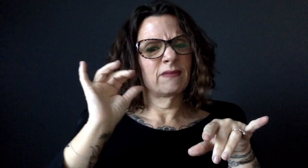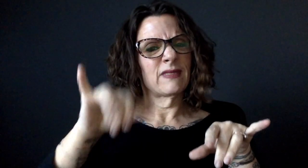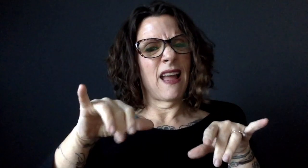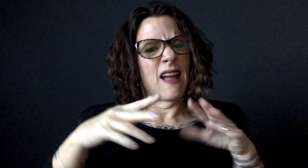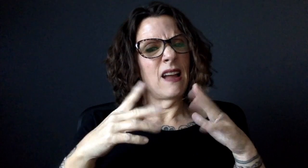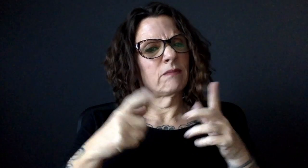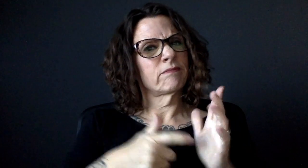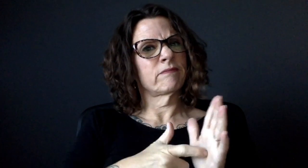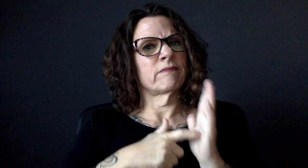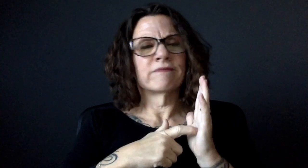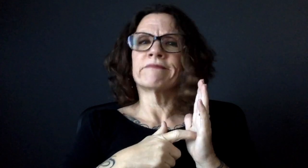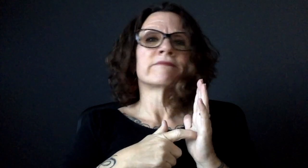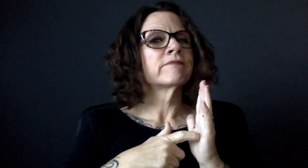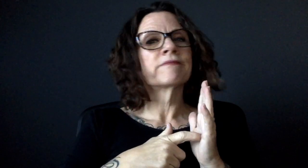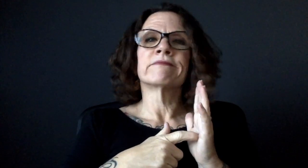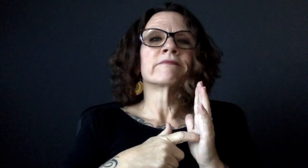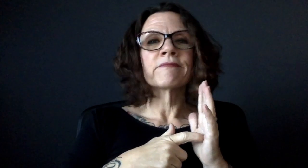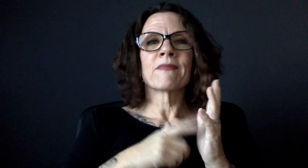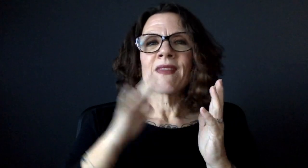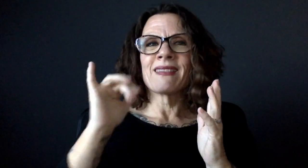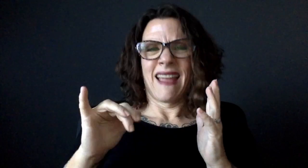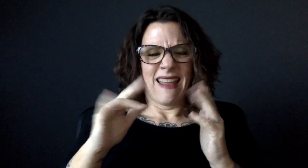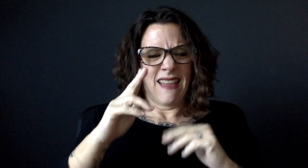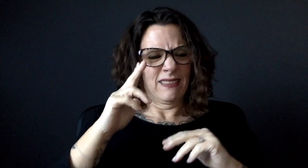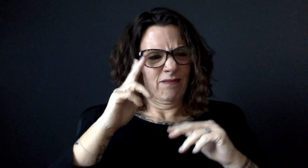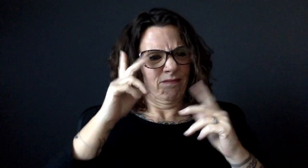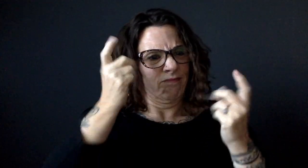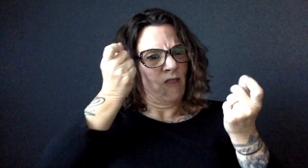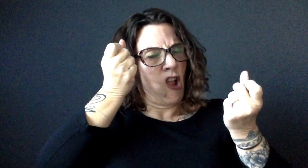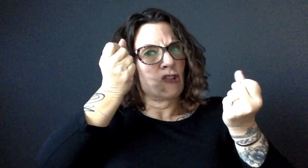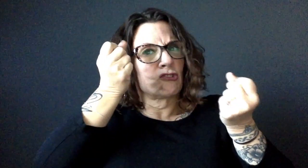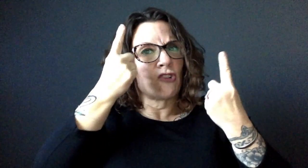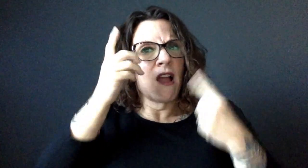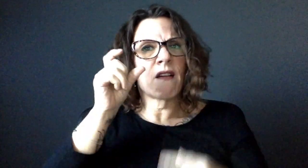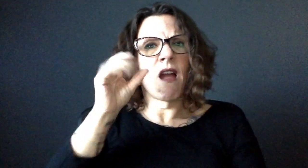productive standard, with the actual construction